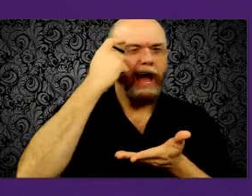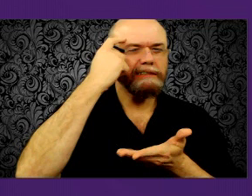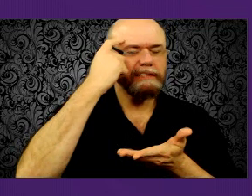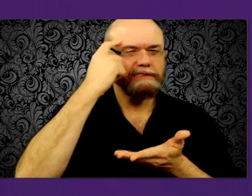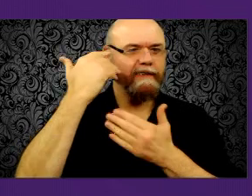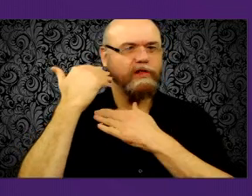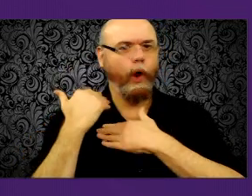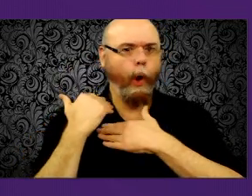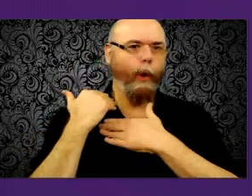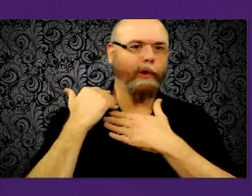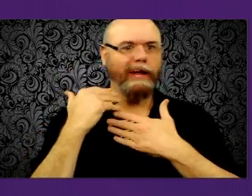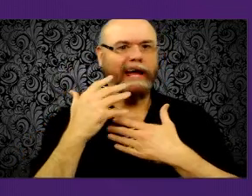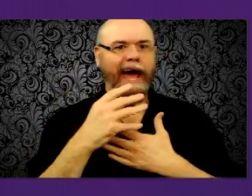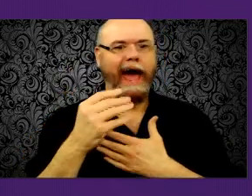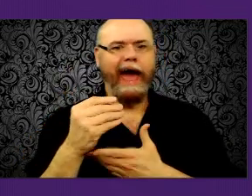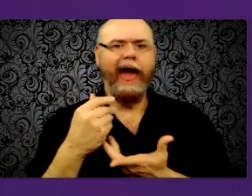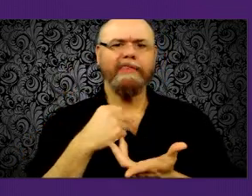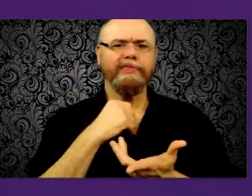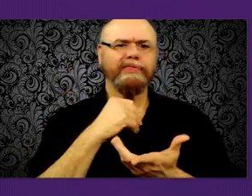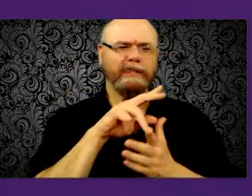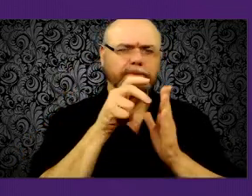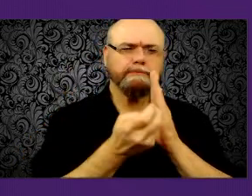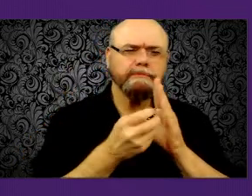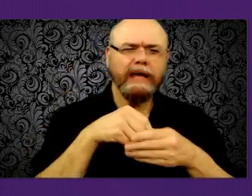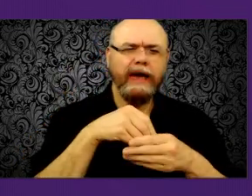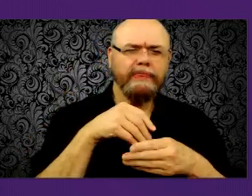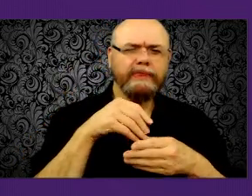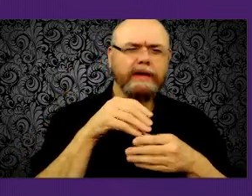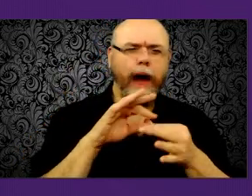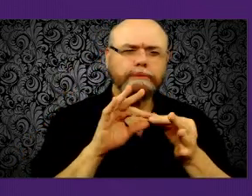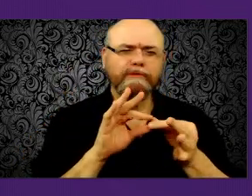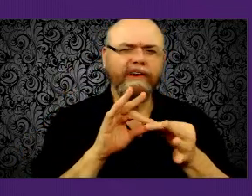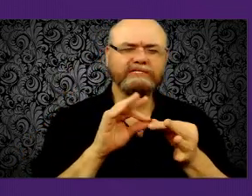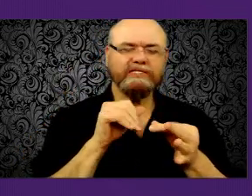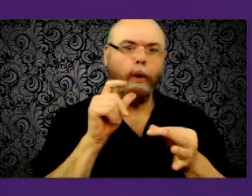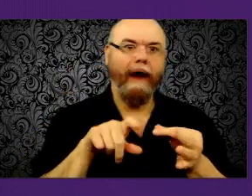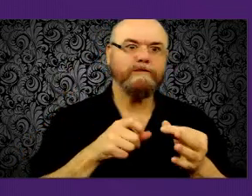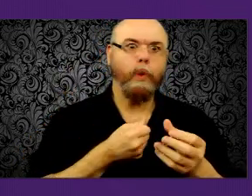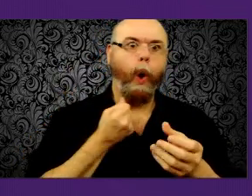they're not so worried about holding it all in the fore of their mind.